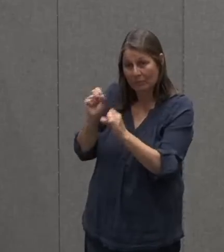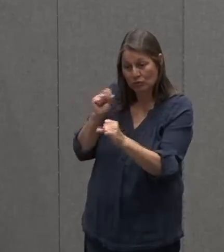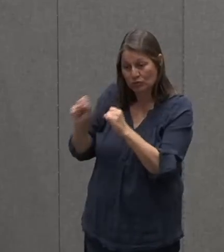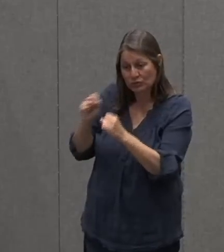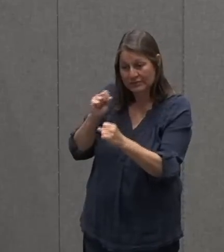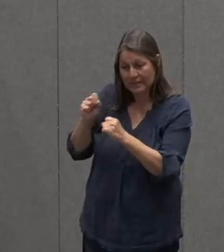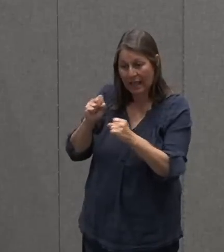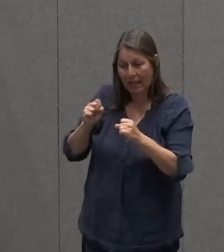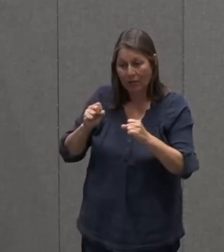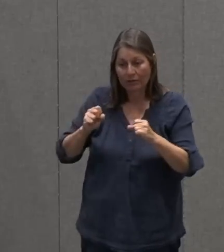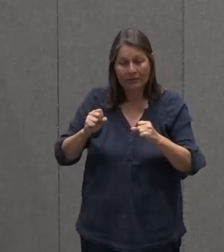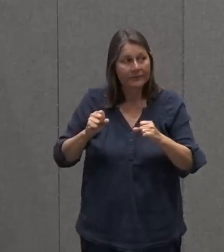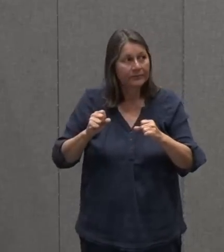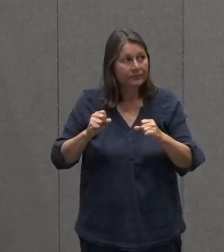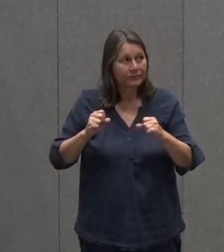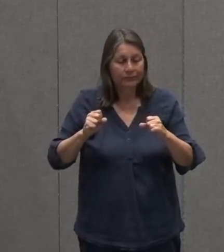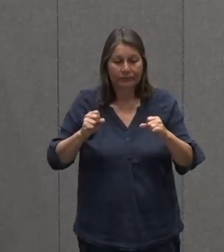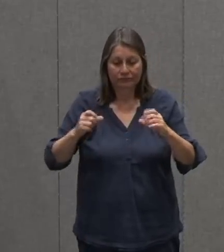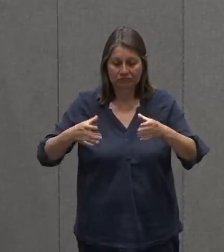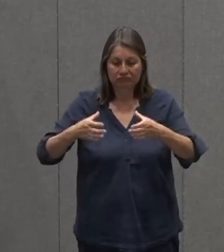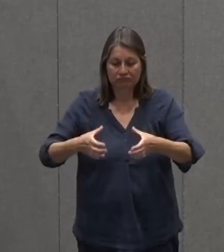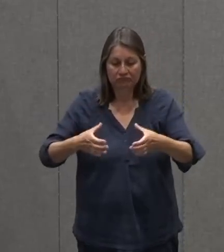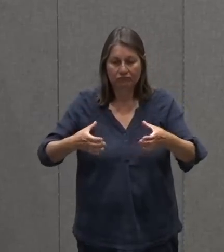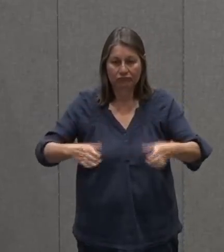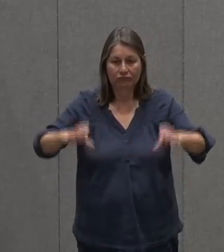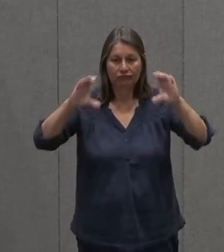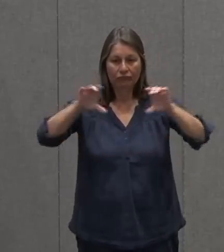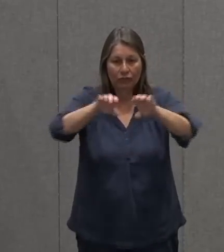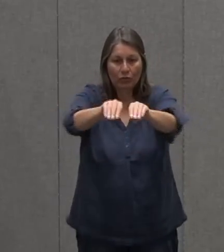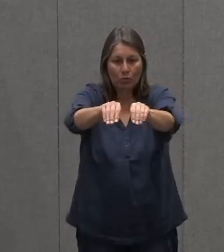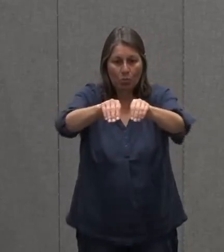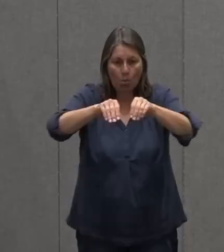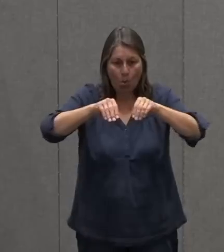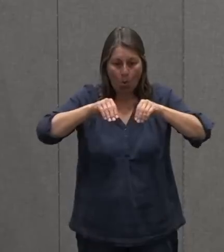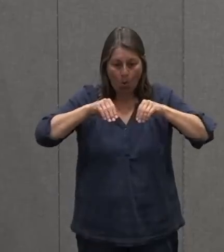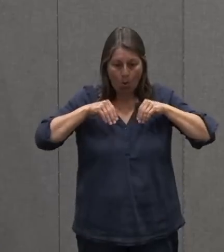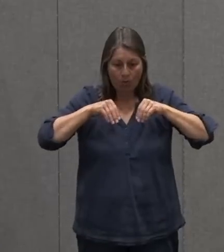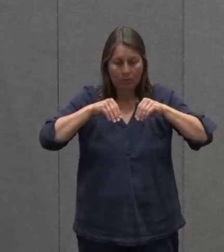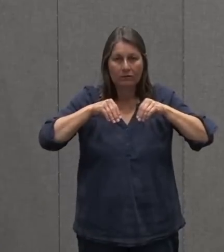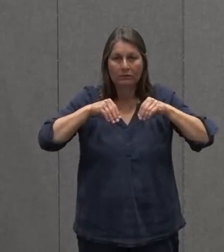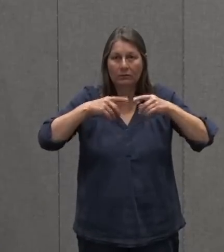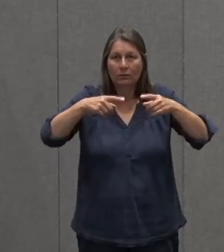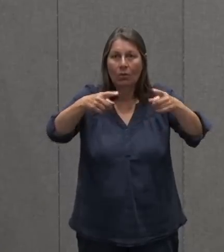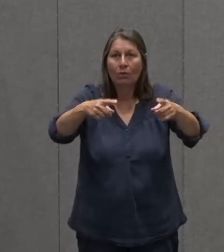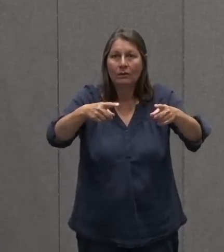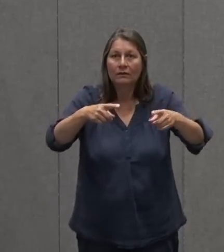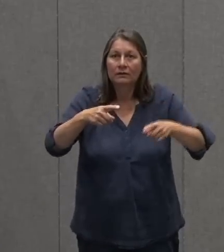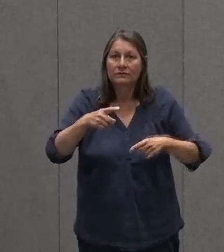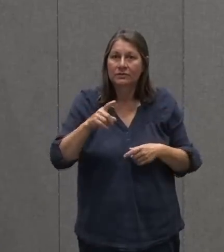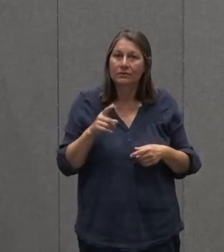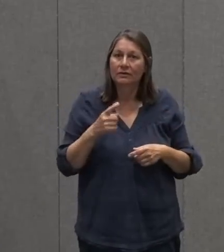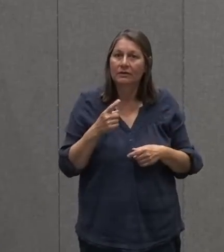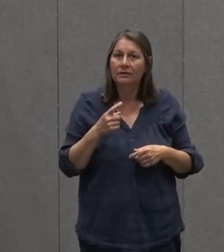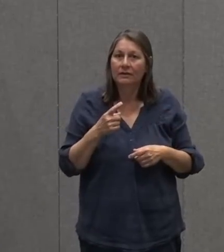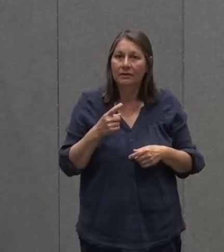and that school became their hundreds chart that they could go back to and refer to and we would always take out our hundreds charts